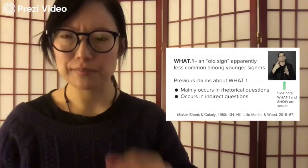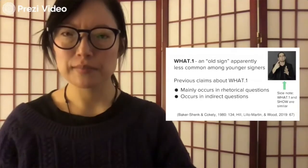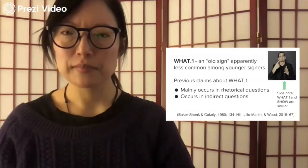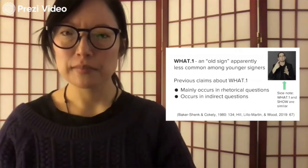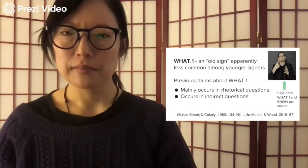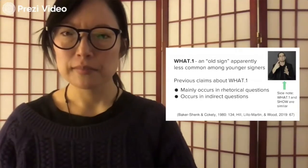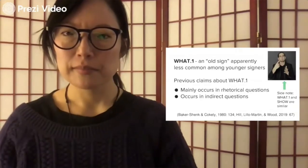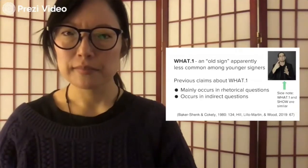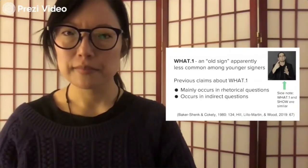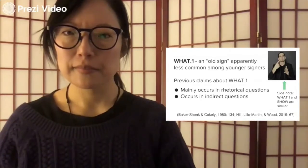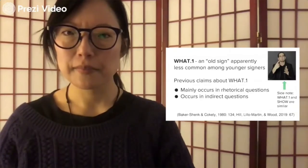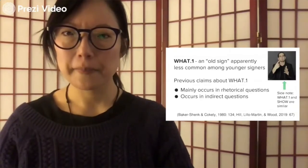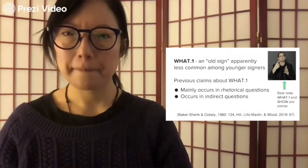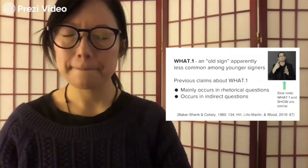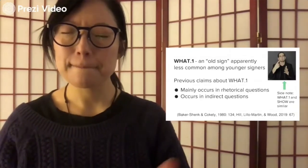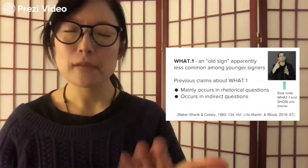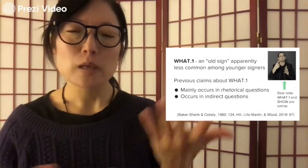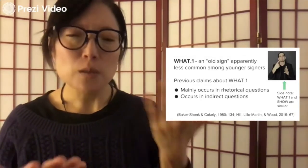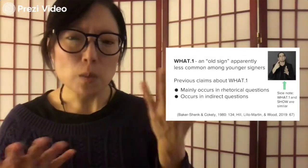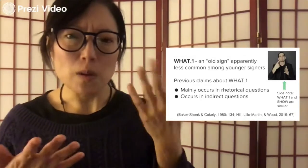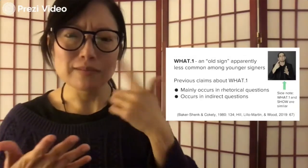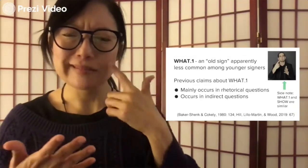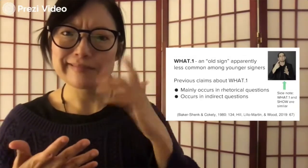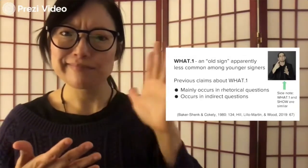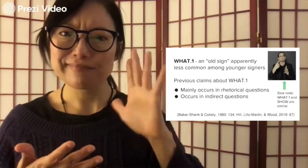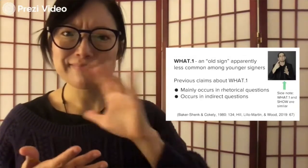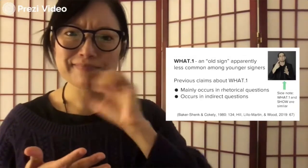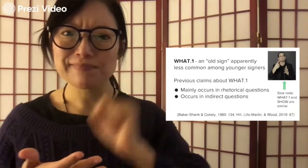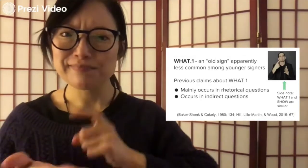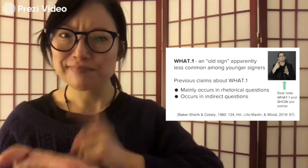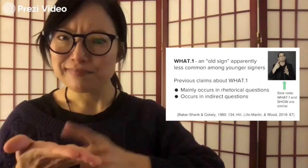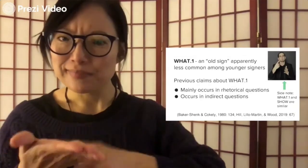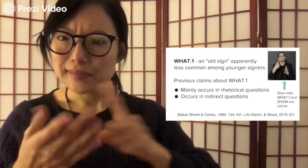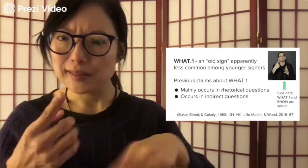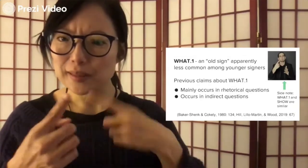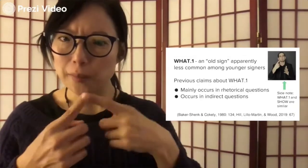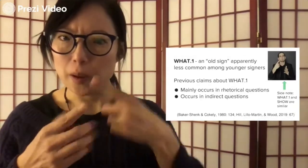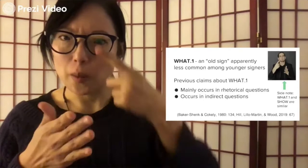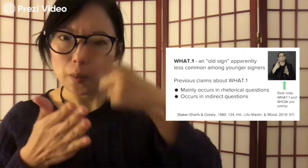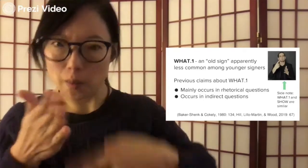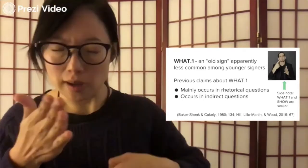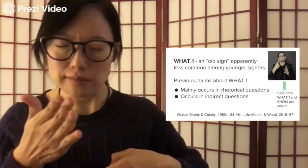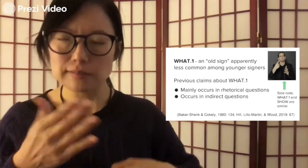30 years. So what are the previous claims? About the